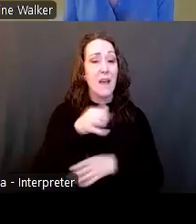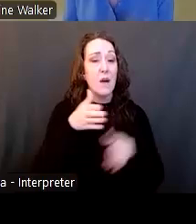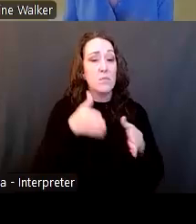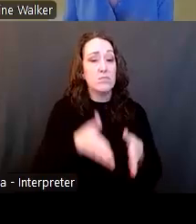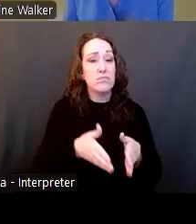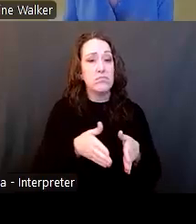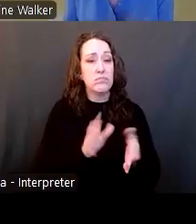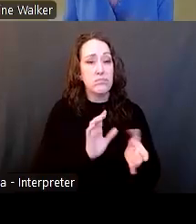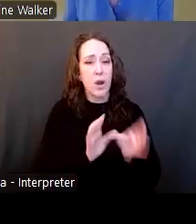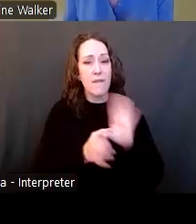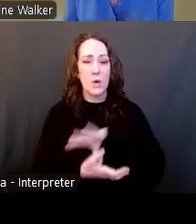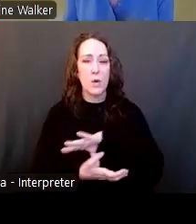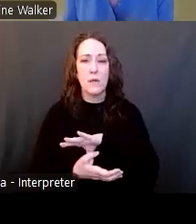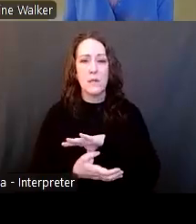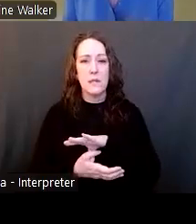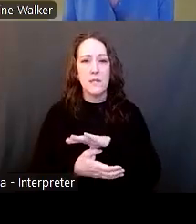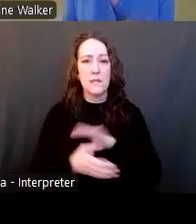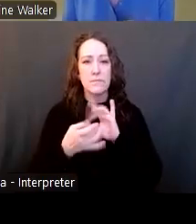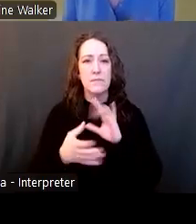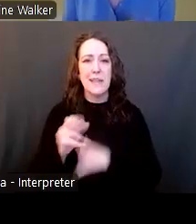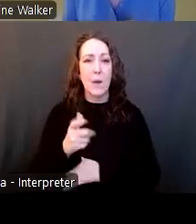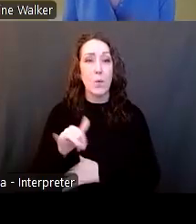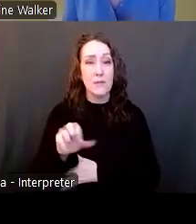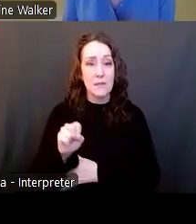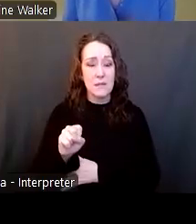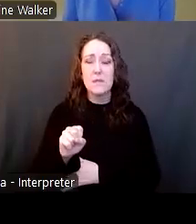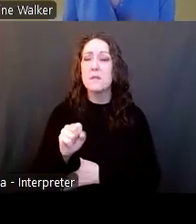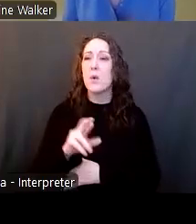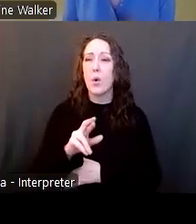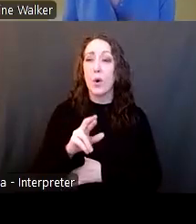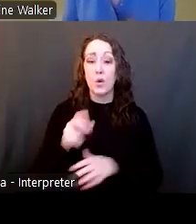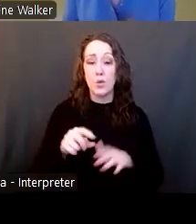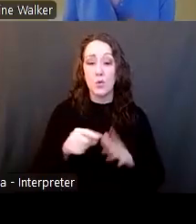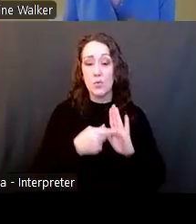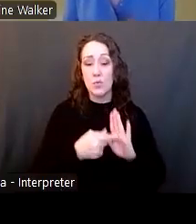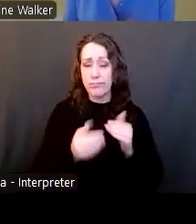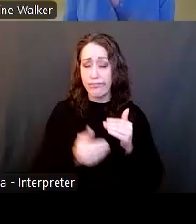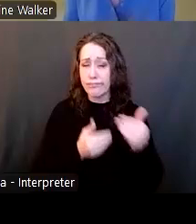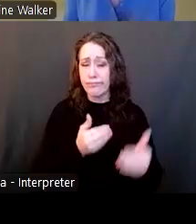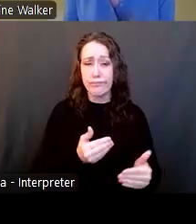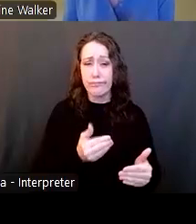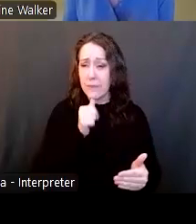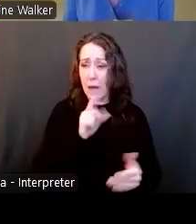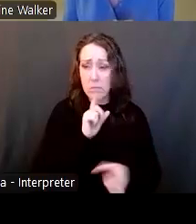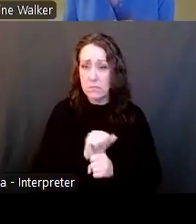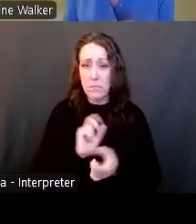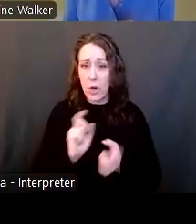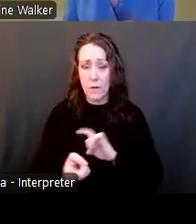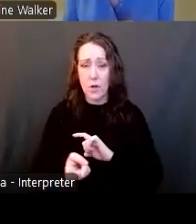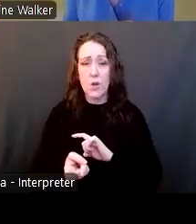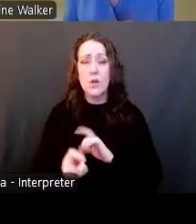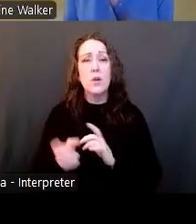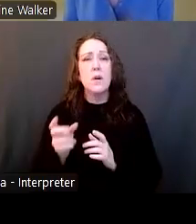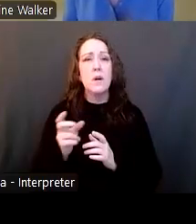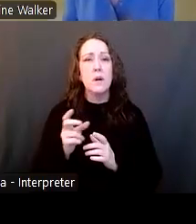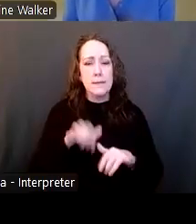to psychosis showed a progression but didn't convert remained symptomatic at the same level